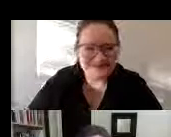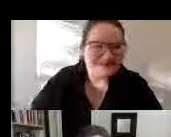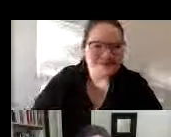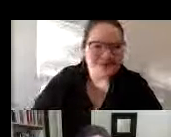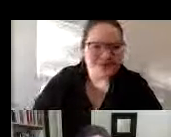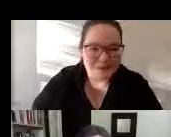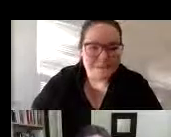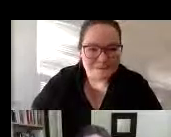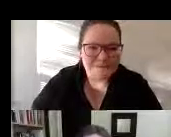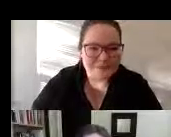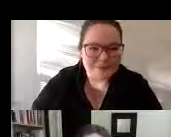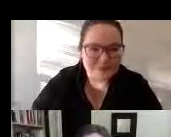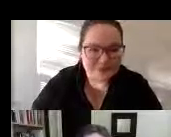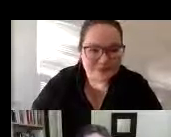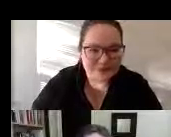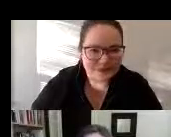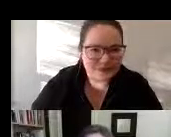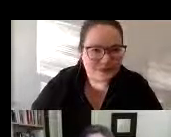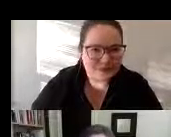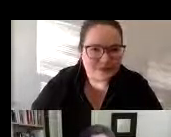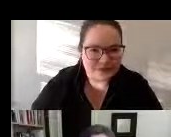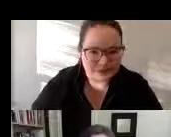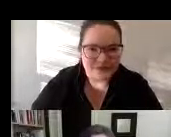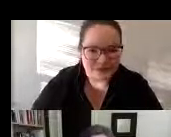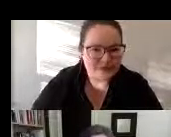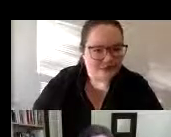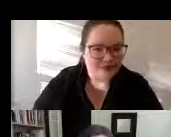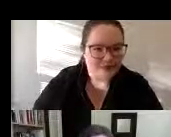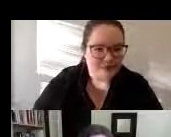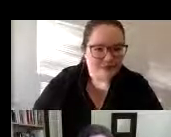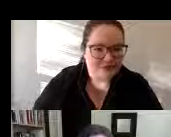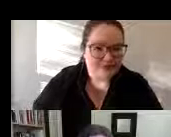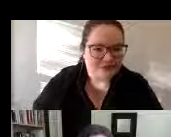I think we have one more slide and I think that's the end of the introduction please. Right,